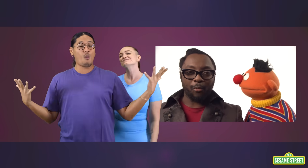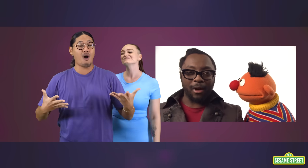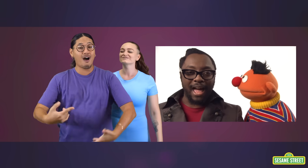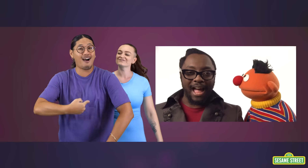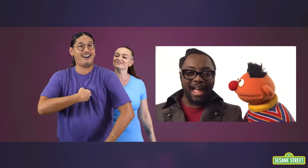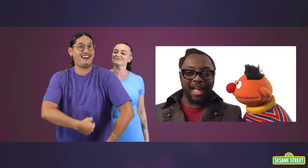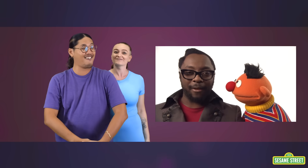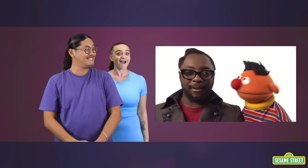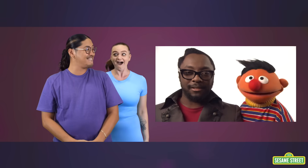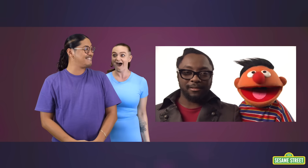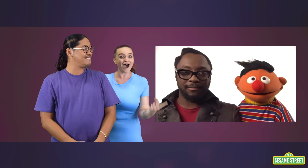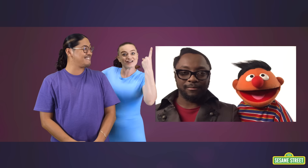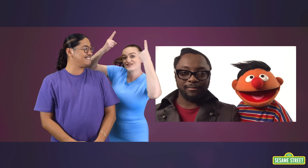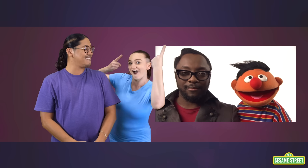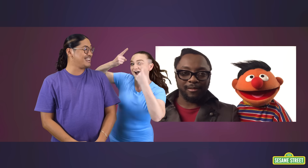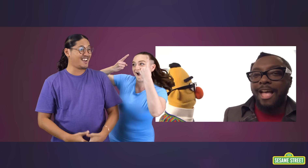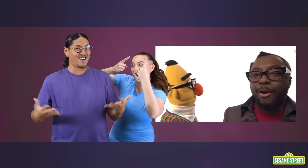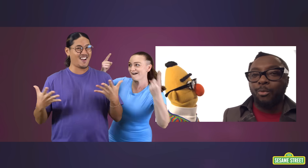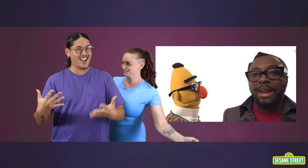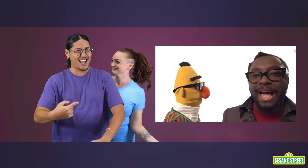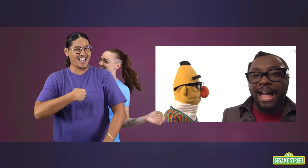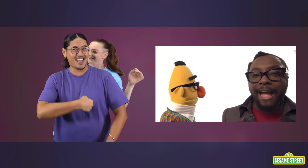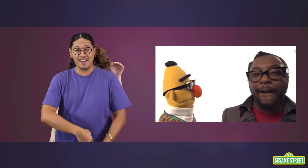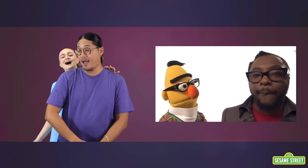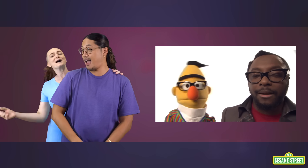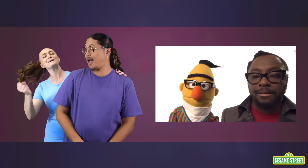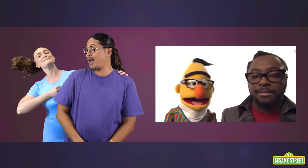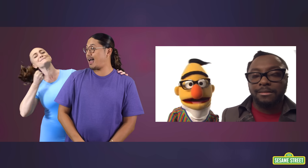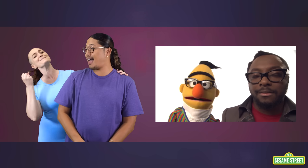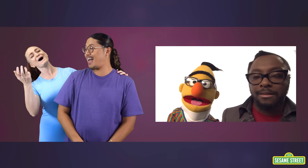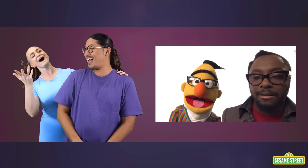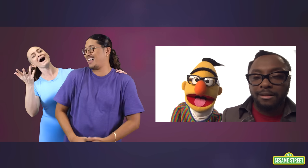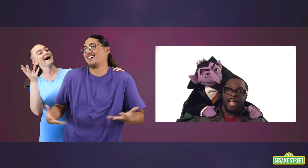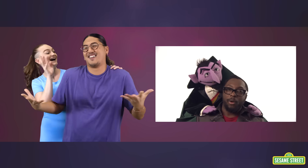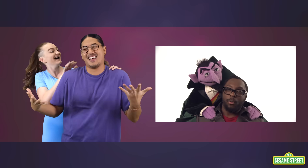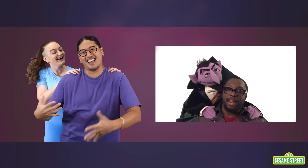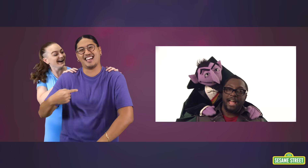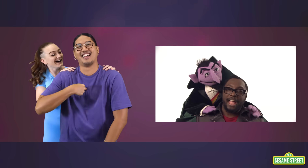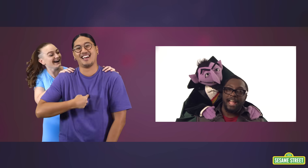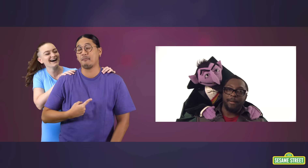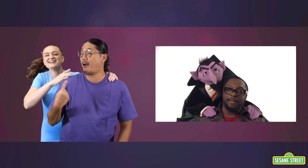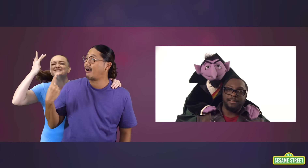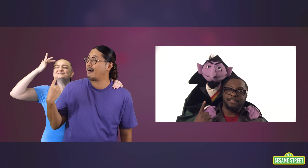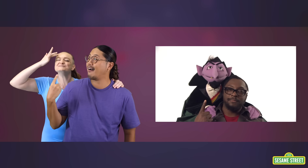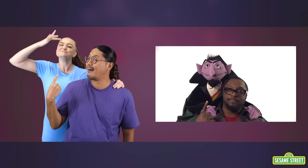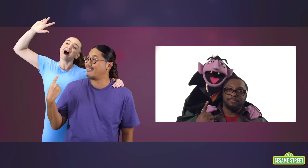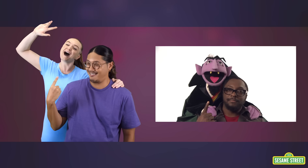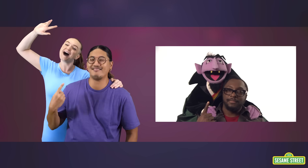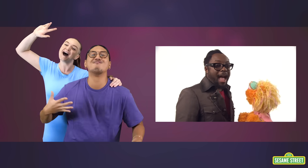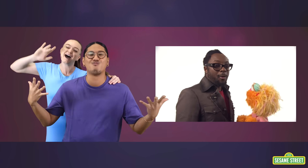And what I am is thoughtful And what I am is musical And what I am is smart